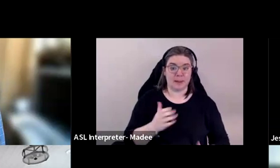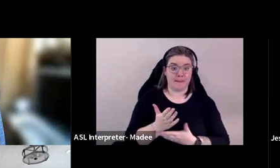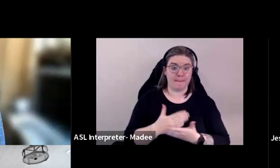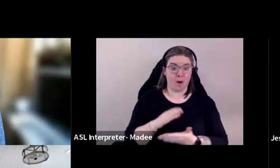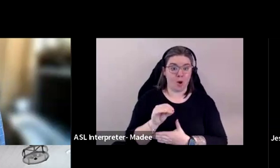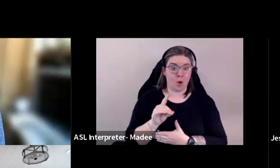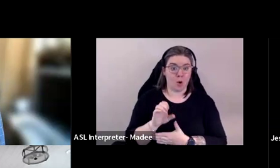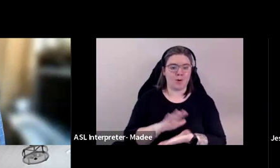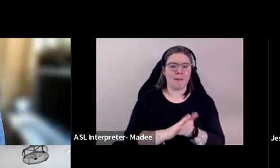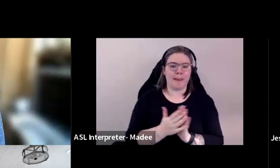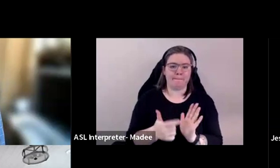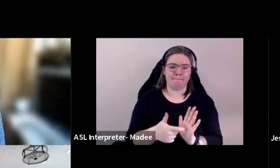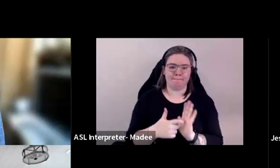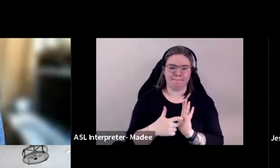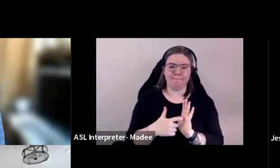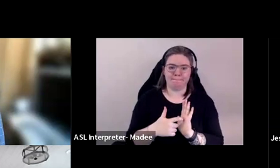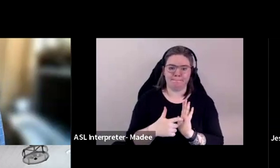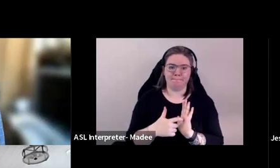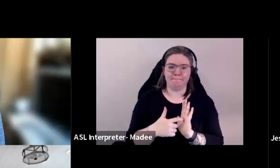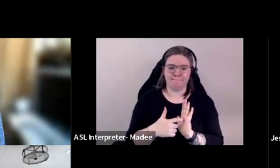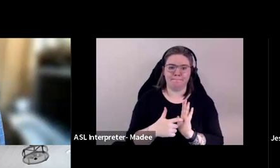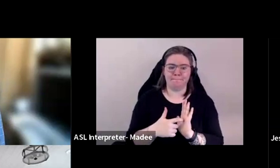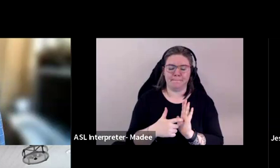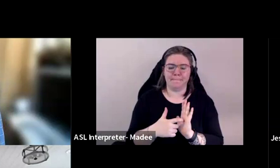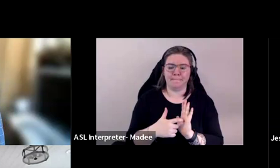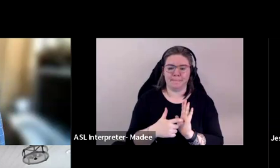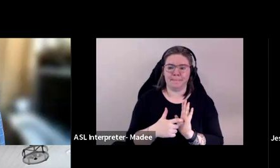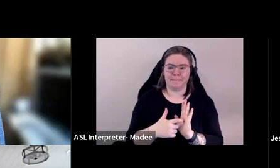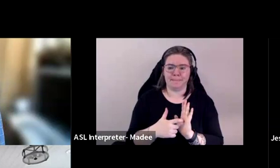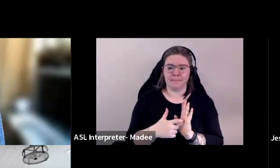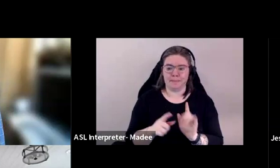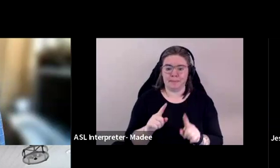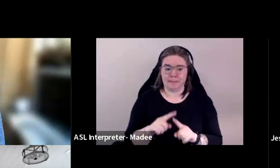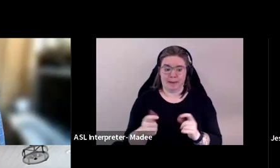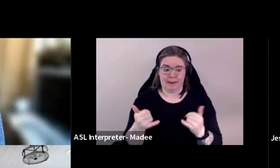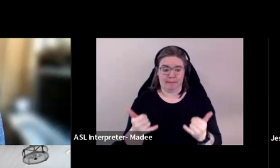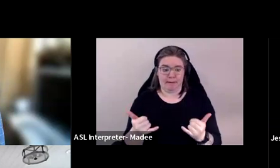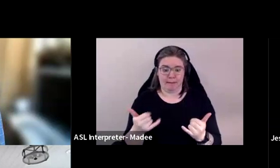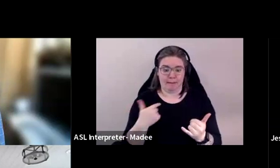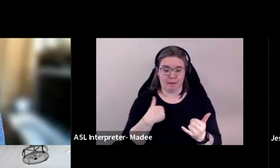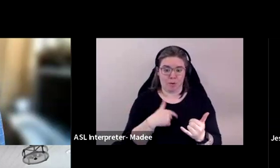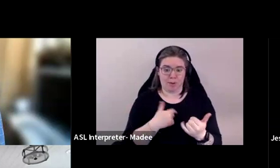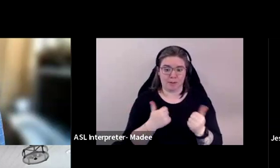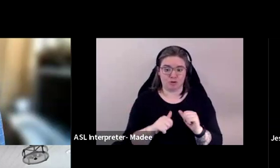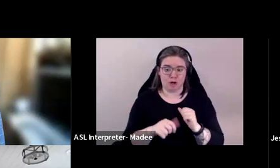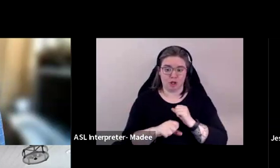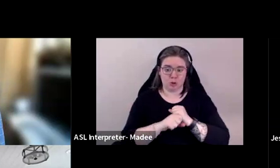But right now we've been on a campaign largely at the local level